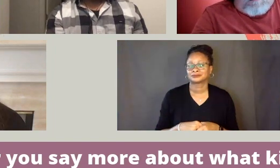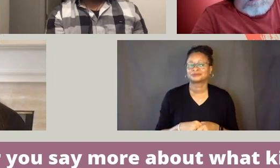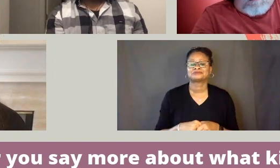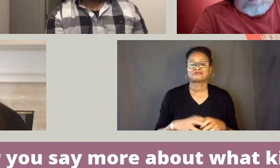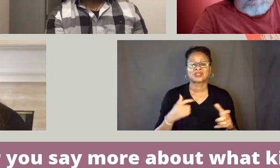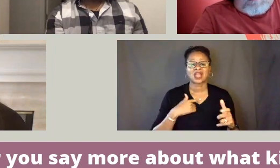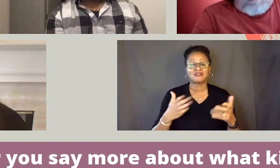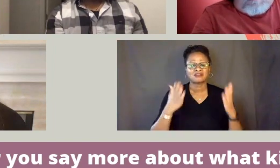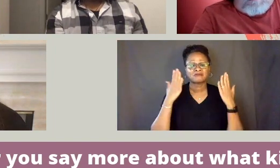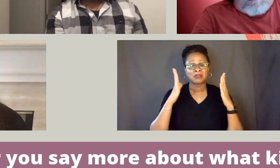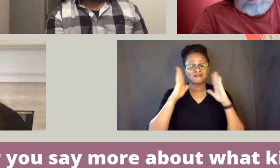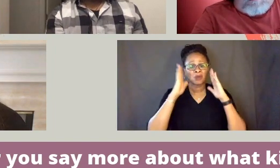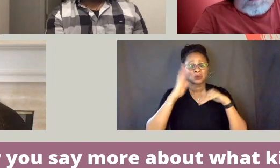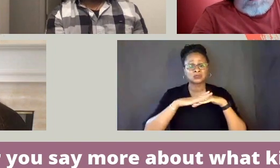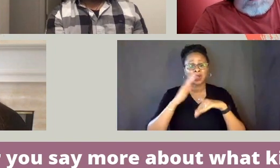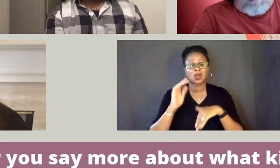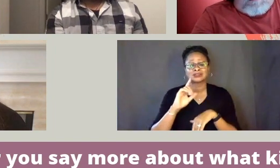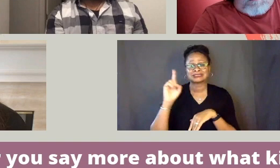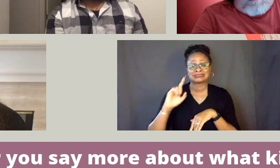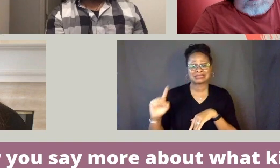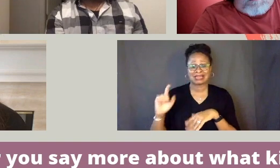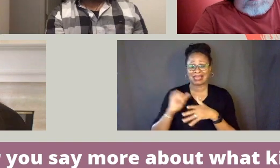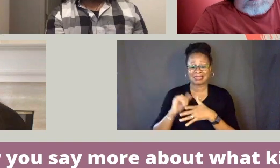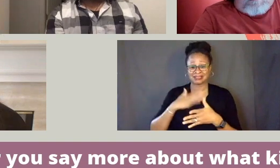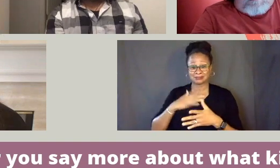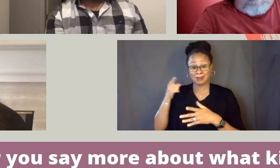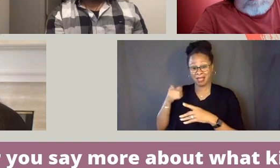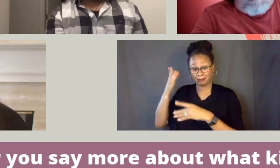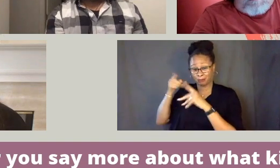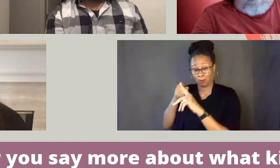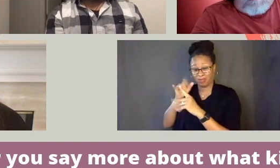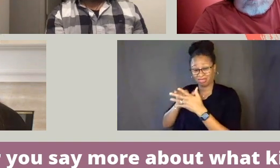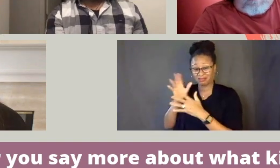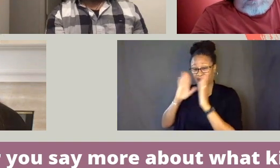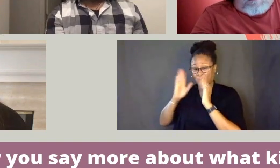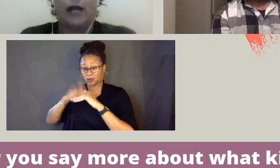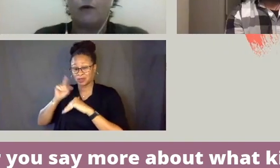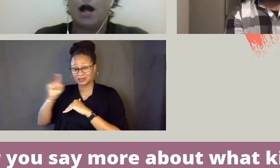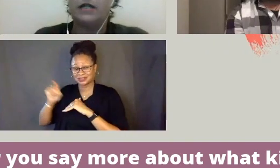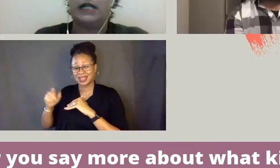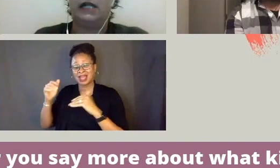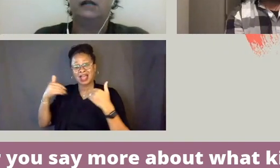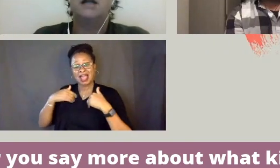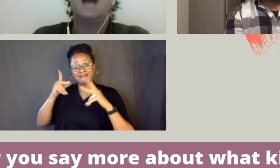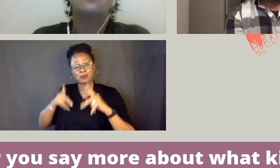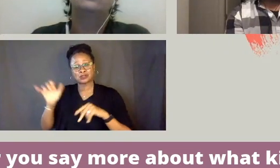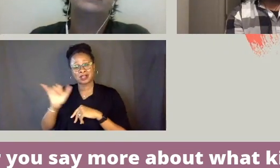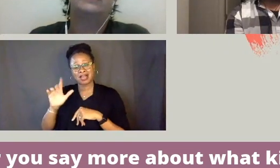you know, because that's where, you know, that's my lens. So having someone like Rodney not only